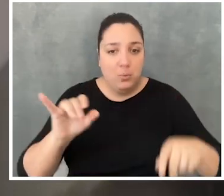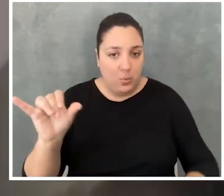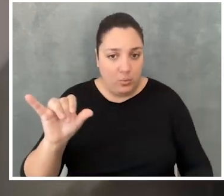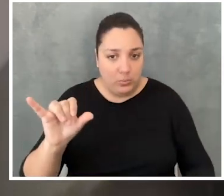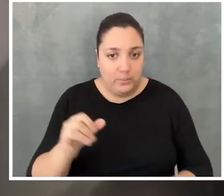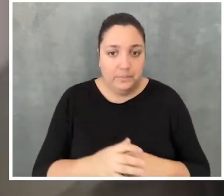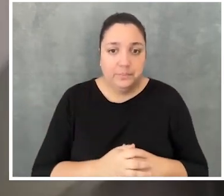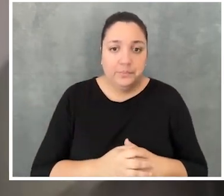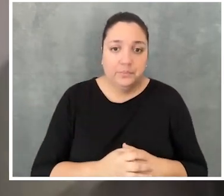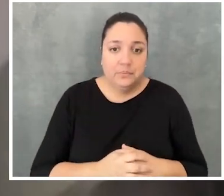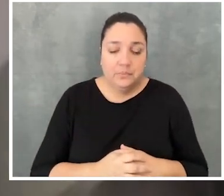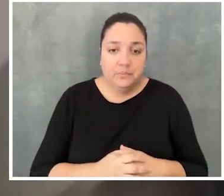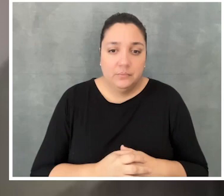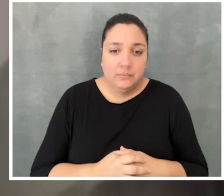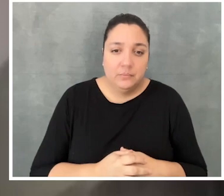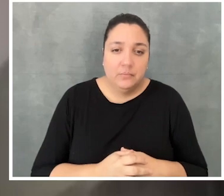And we have several